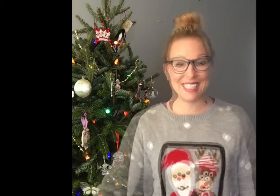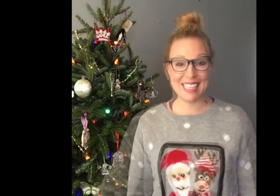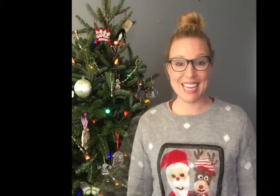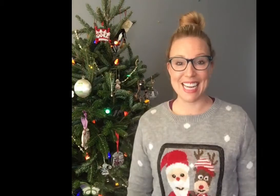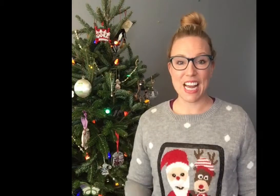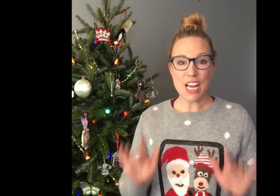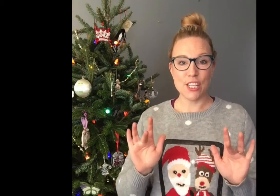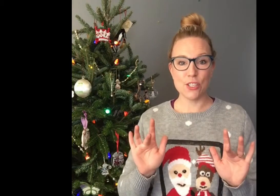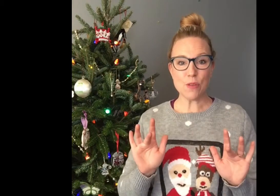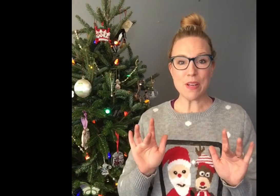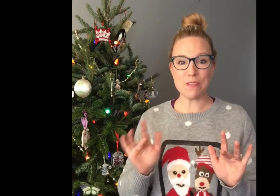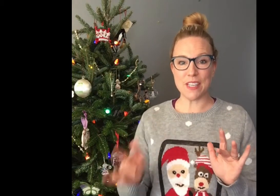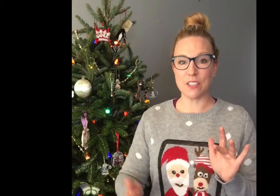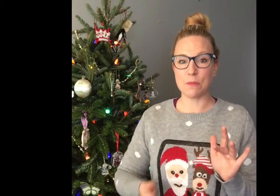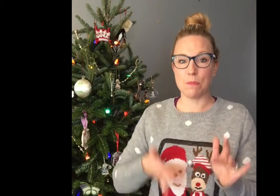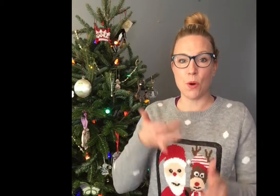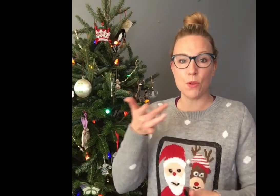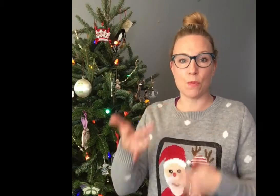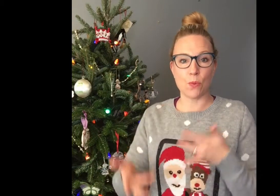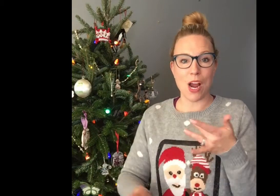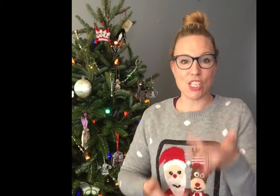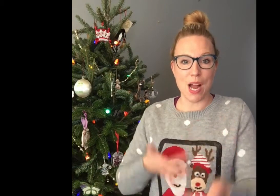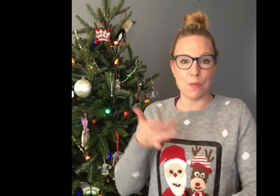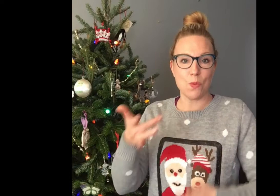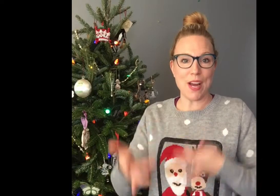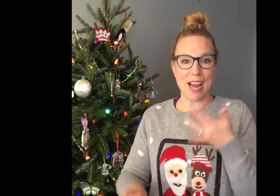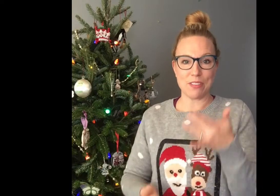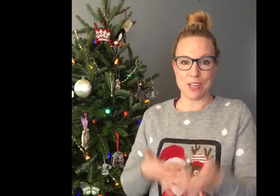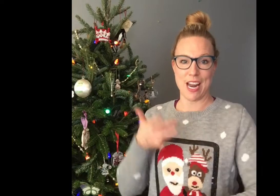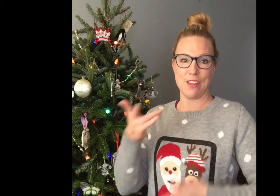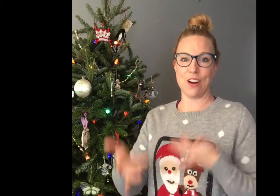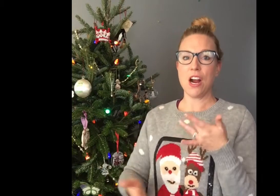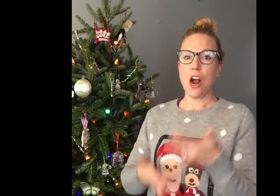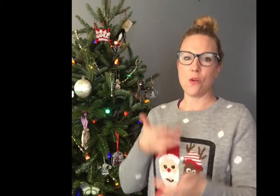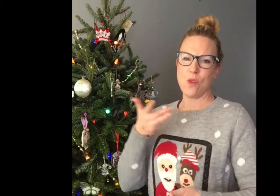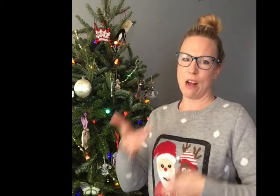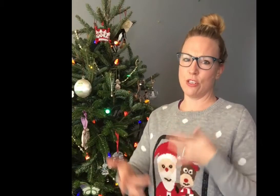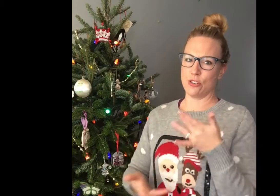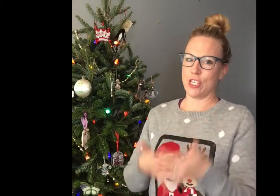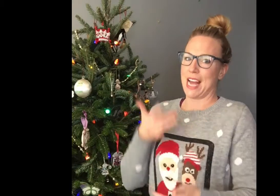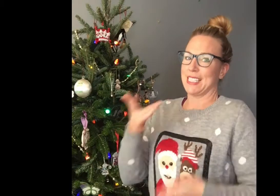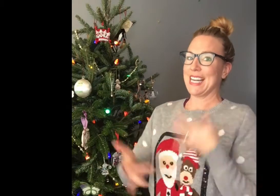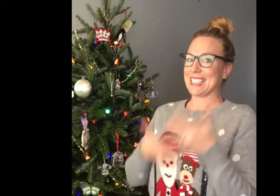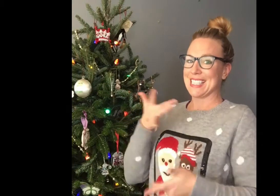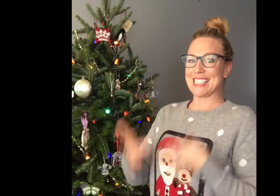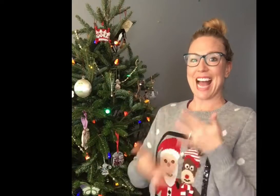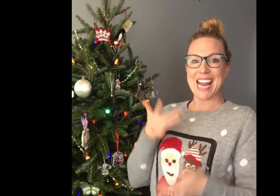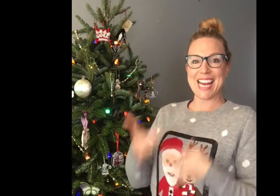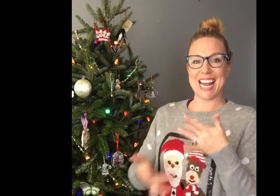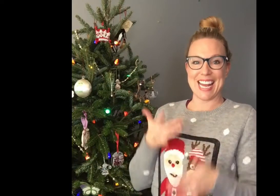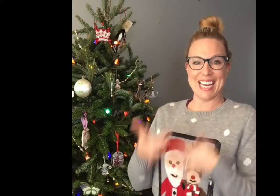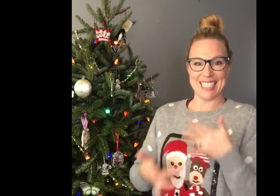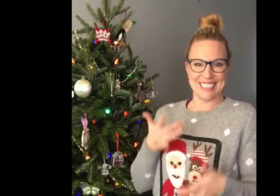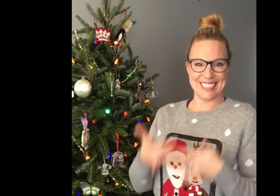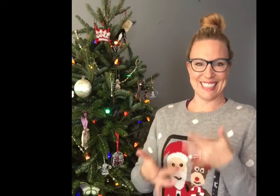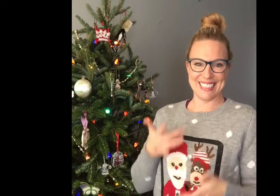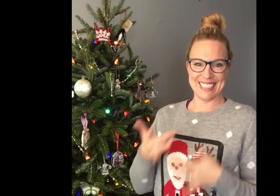EXCITED, the two middle fingers both brush up, one after another, around your chest. EXCITED.